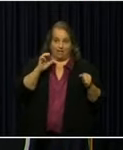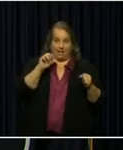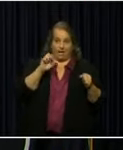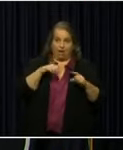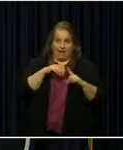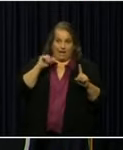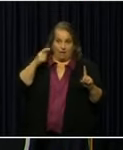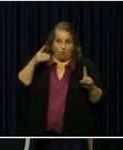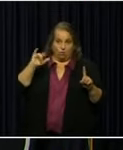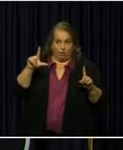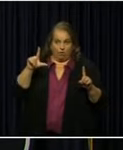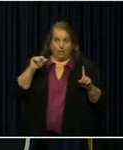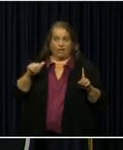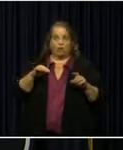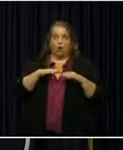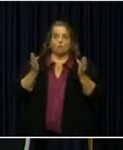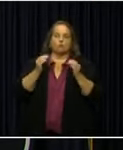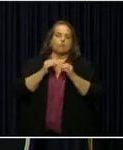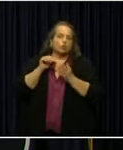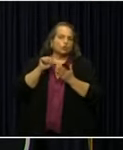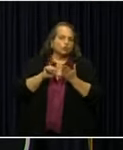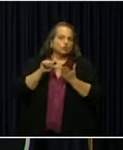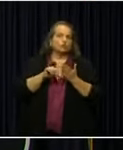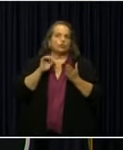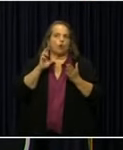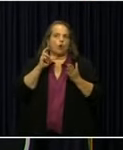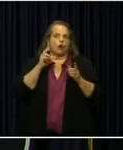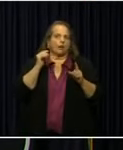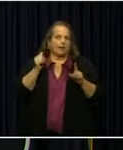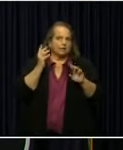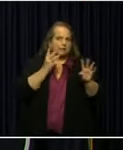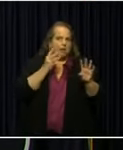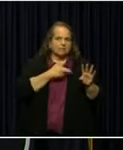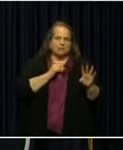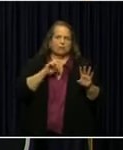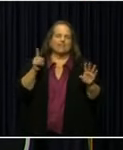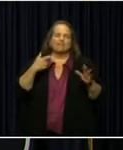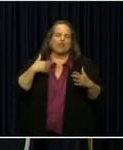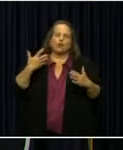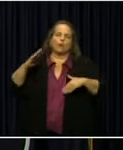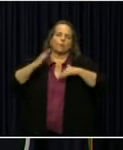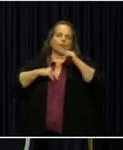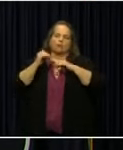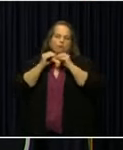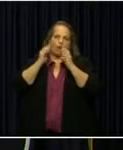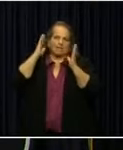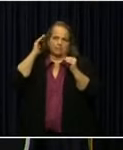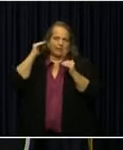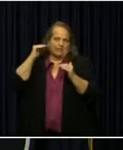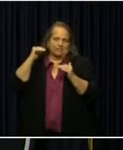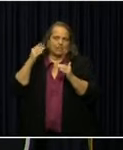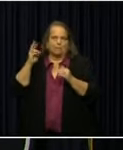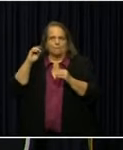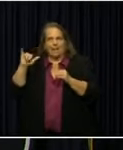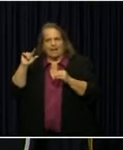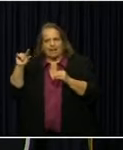WE RECEIVED A COUPLE OF QUESTIONS AND CONCERNS ABOUT RIDGEWOOD TERRACE, A NURSING FACILITY IN HOPKINS YOU CASES,